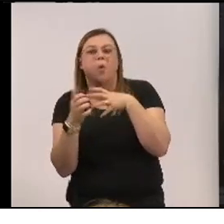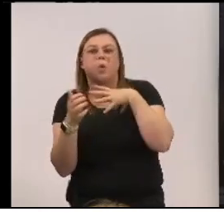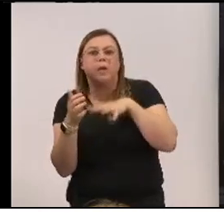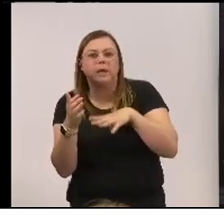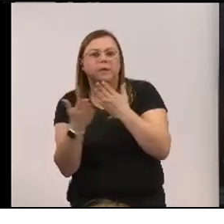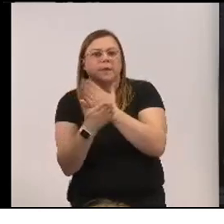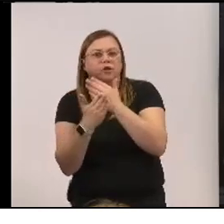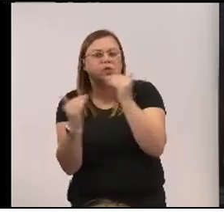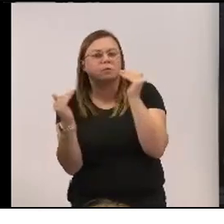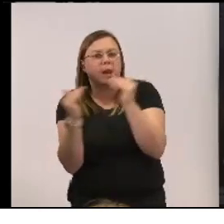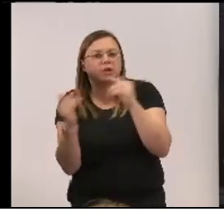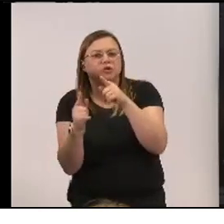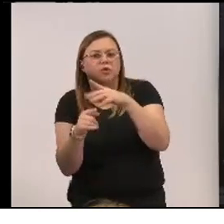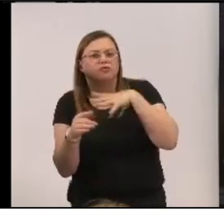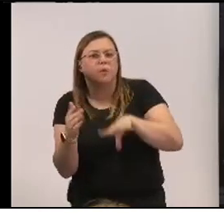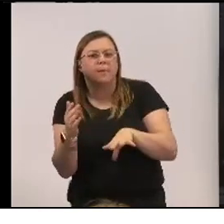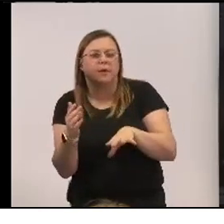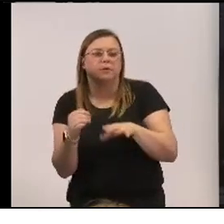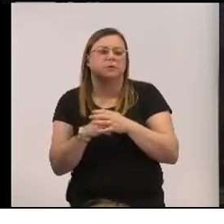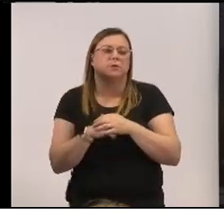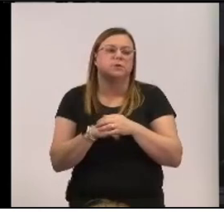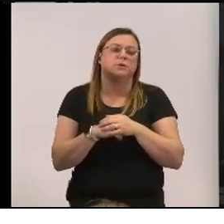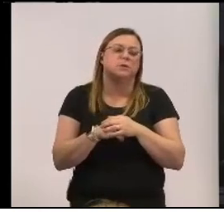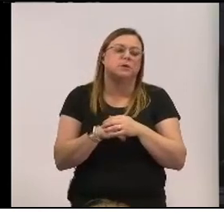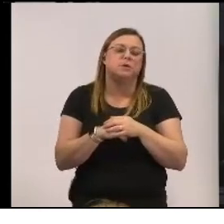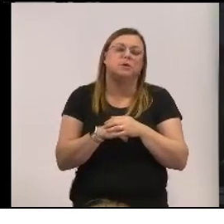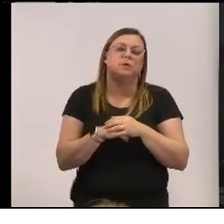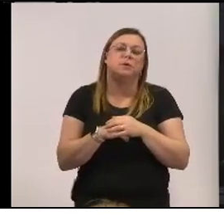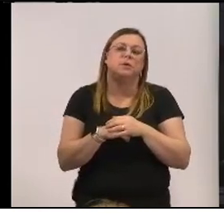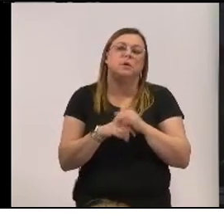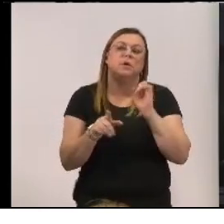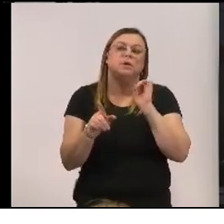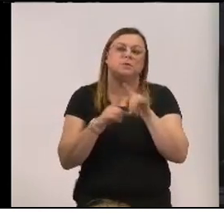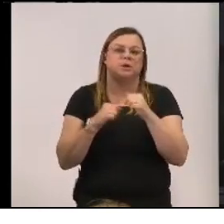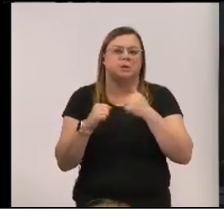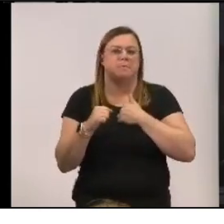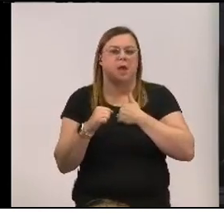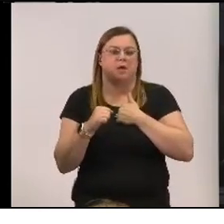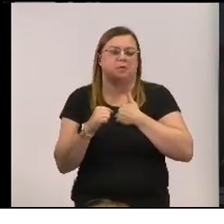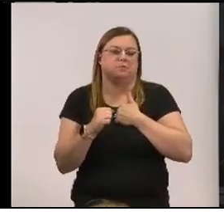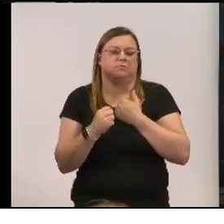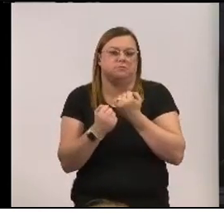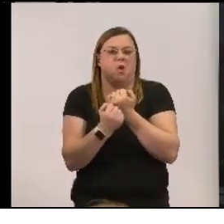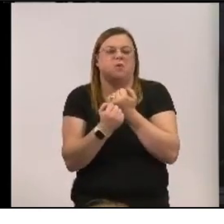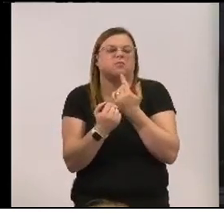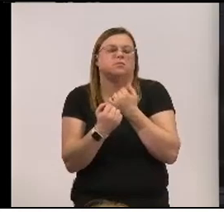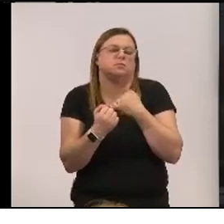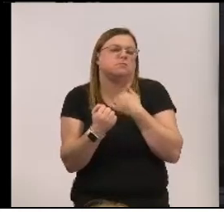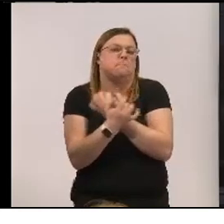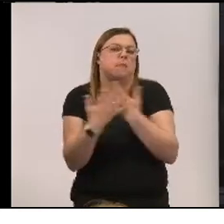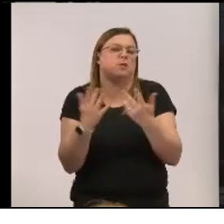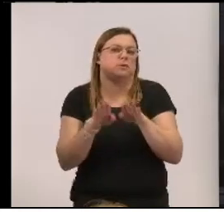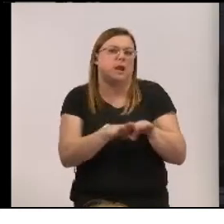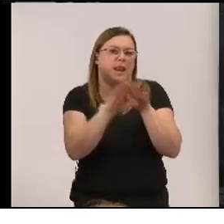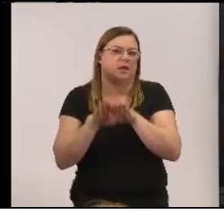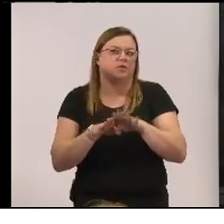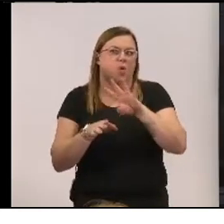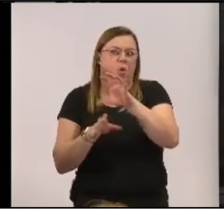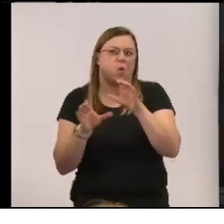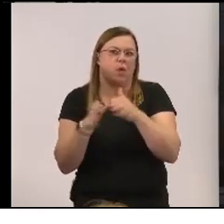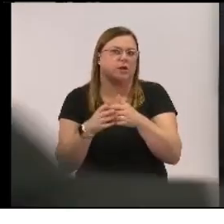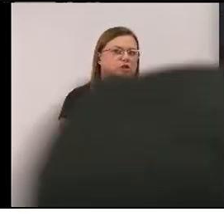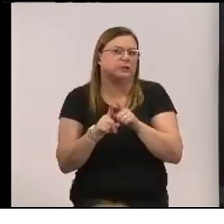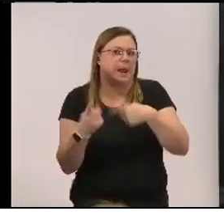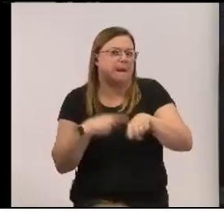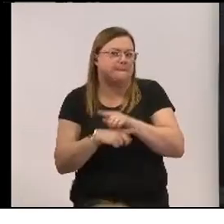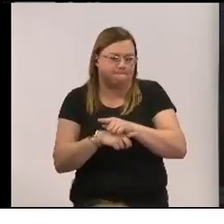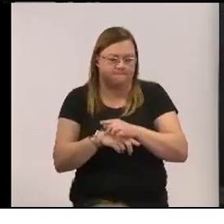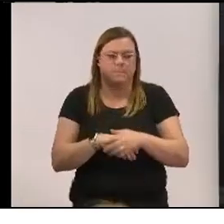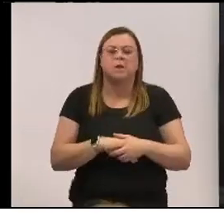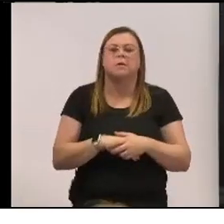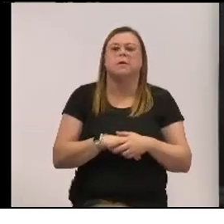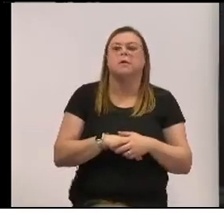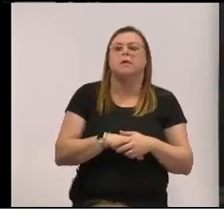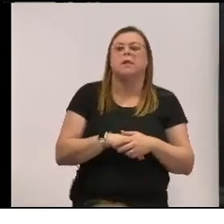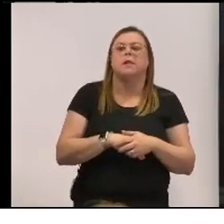those requirements, especially in multinational organisation like we are. And as for the example